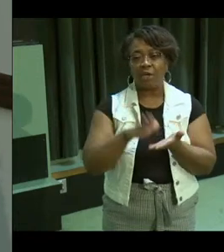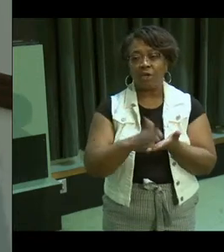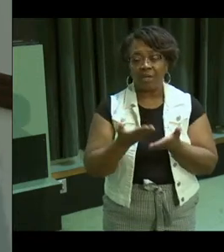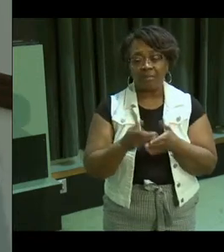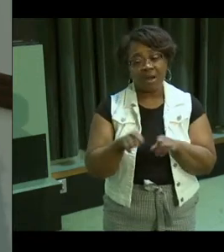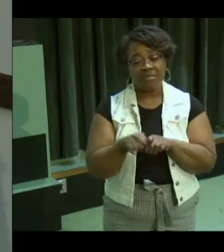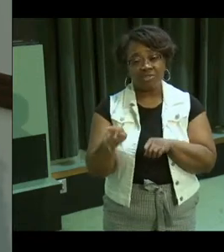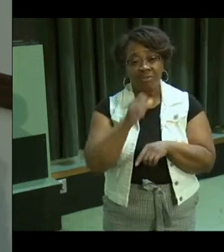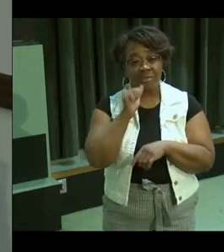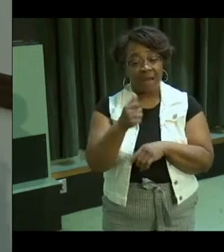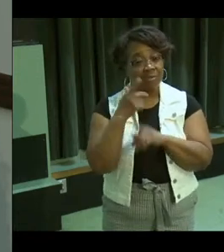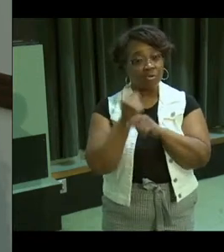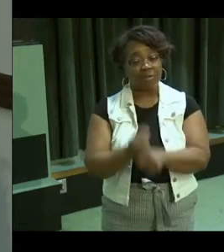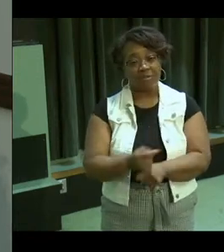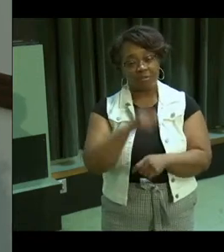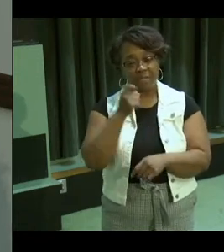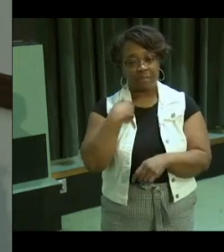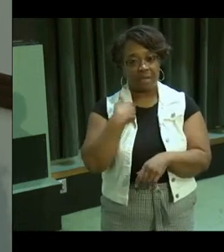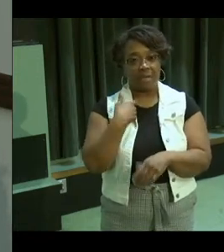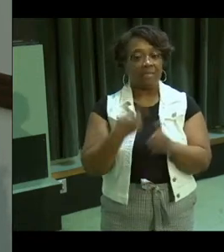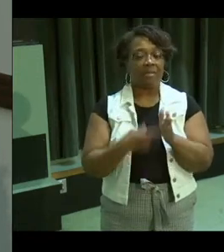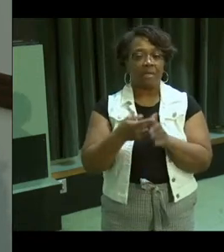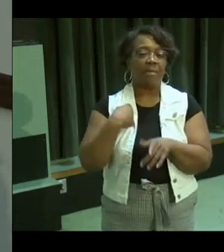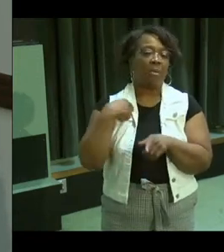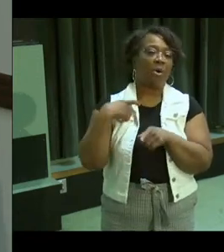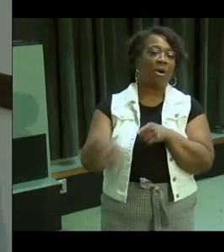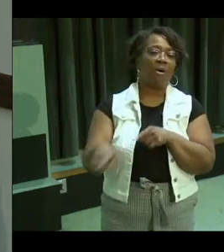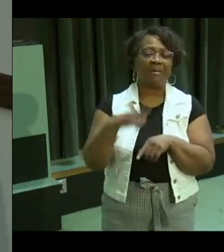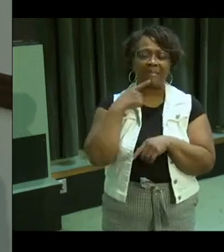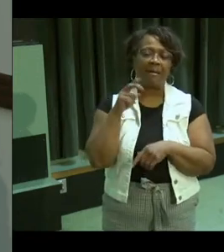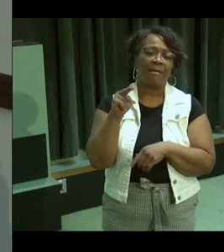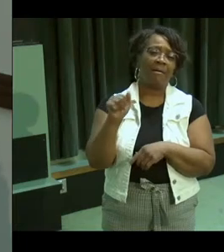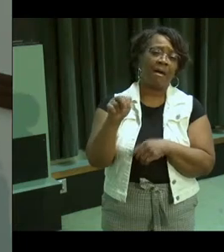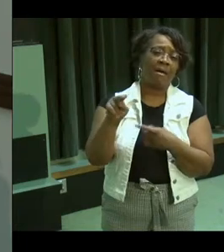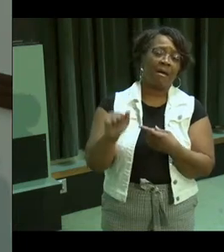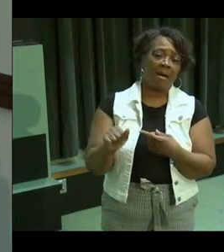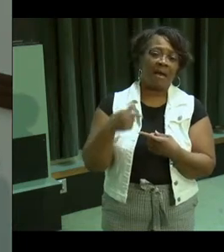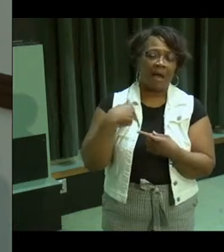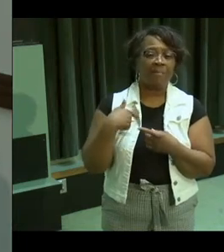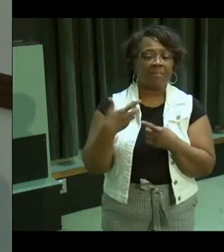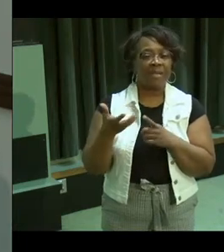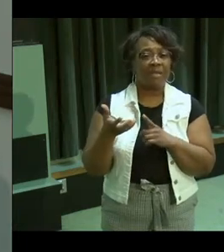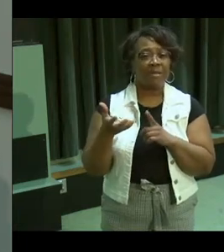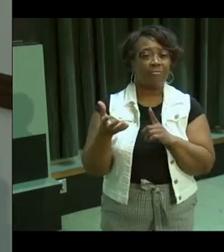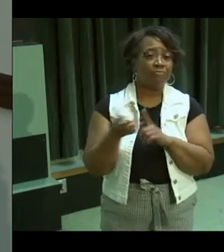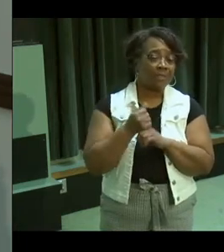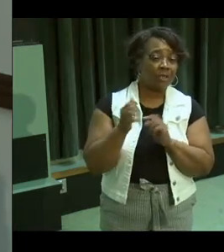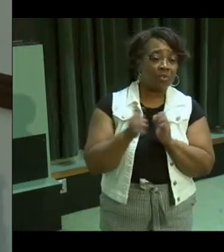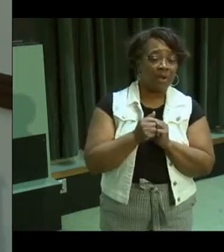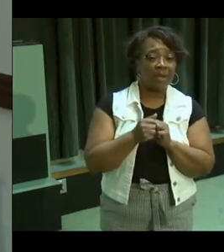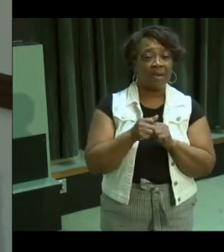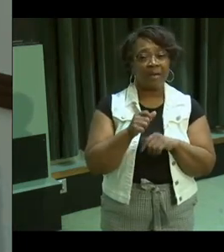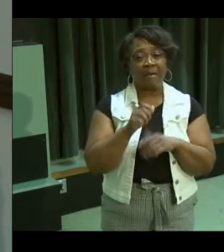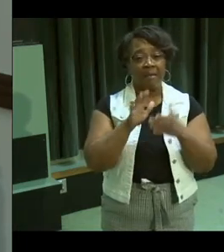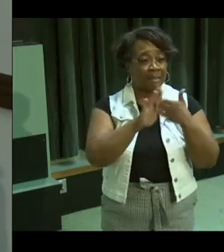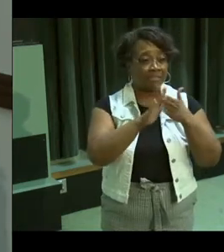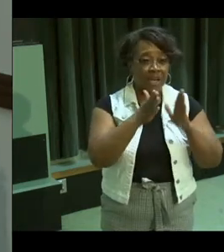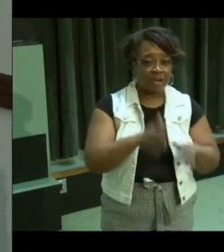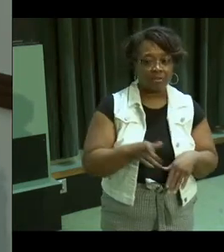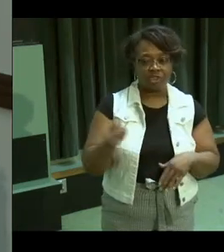then she was also not traditional because us, I would call her sometimes and say,